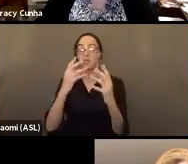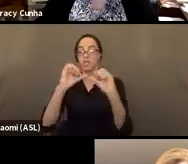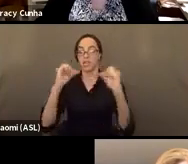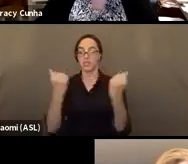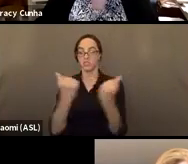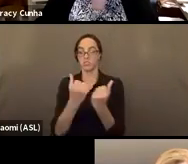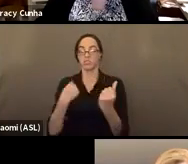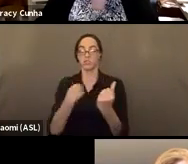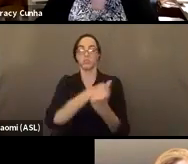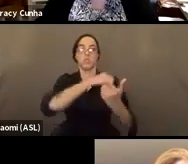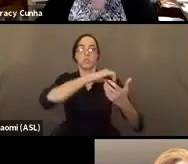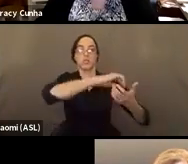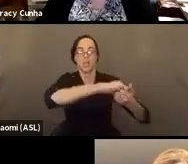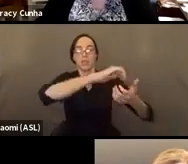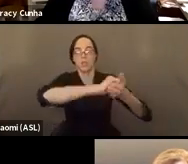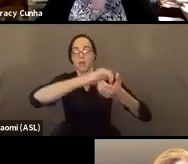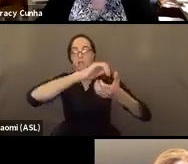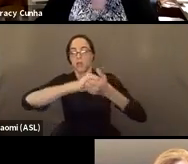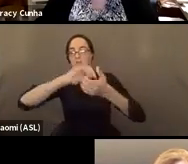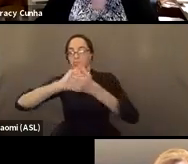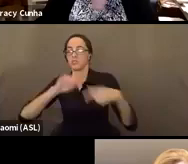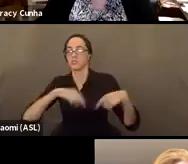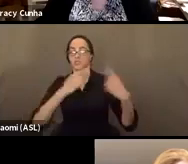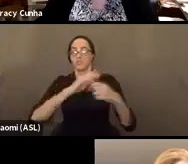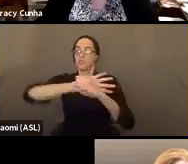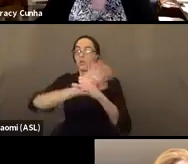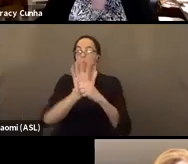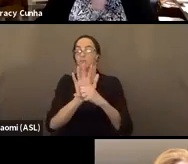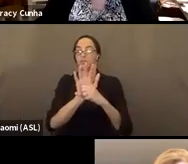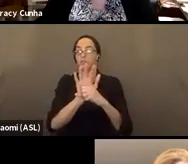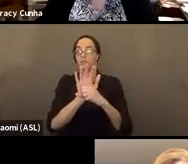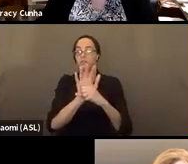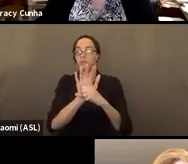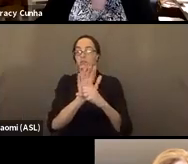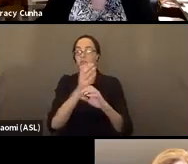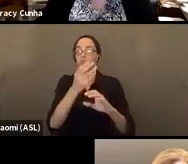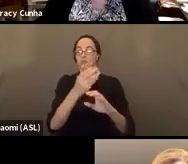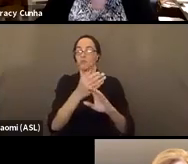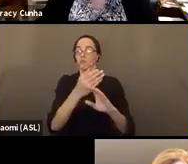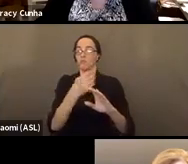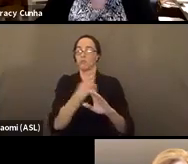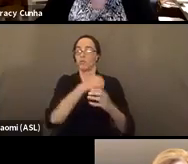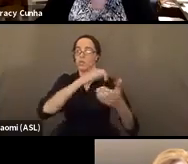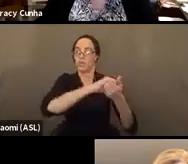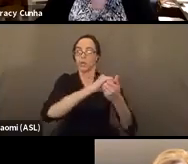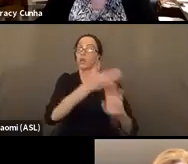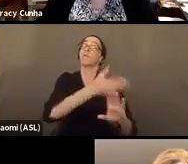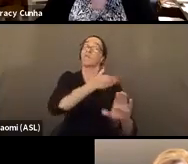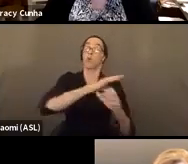since covet started actually it started before that um to try to change the way transportation